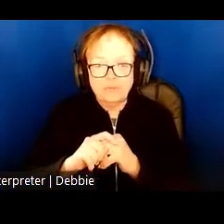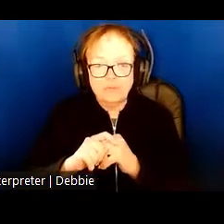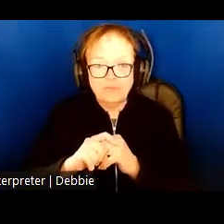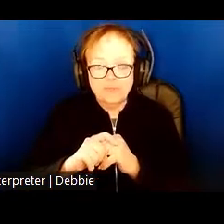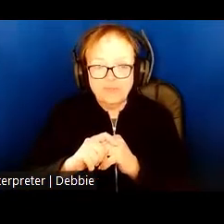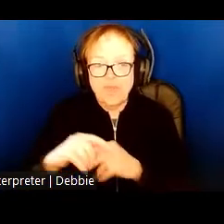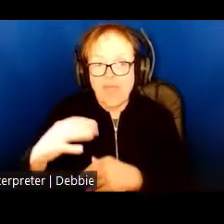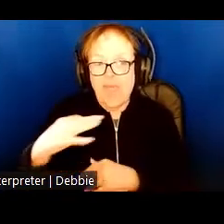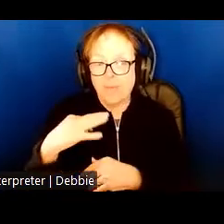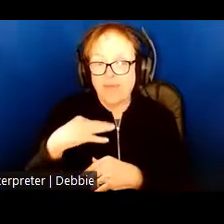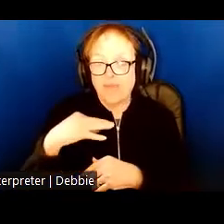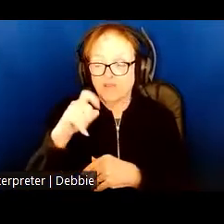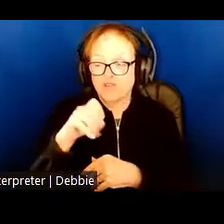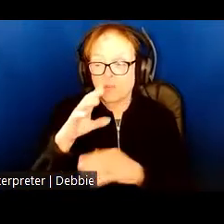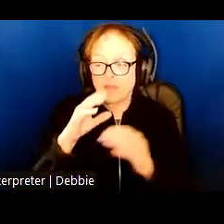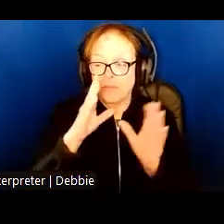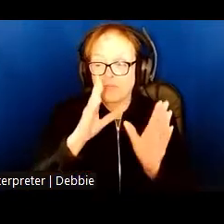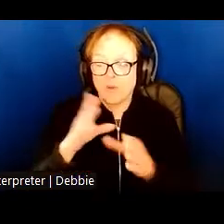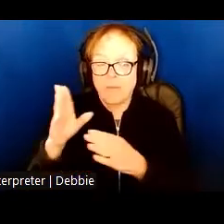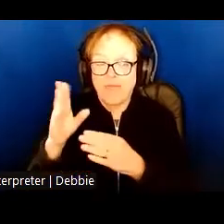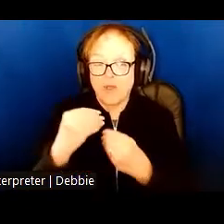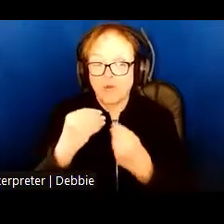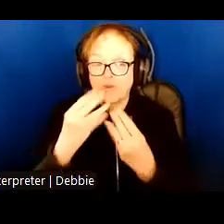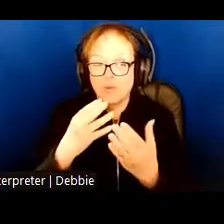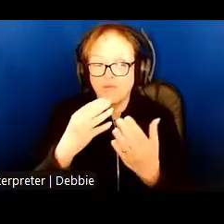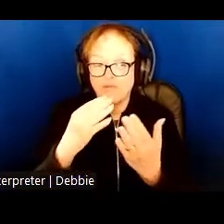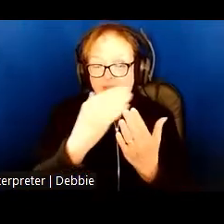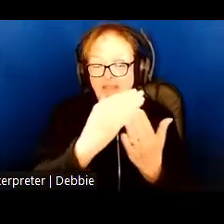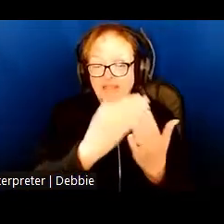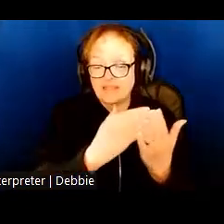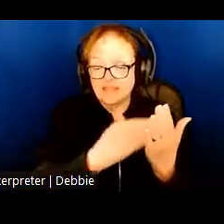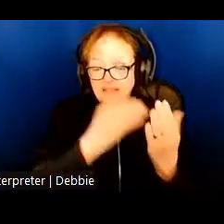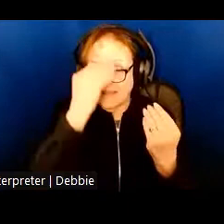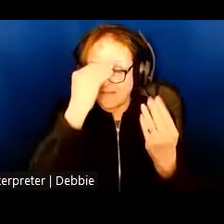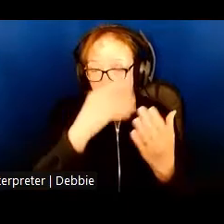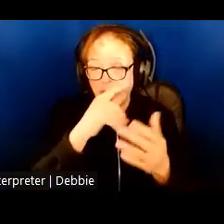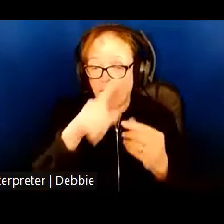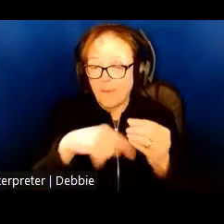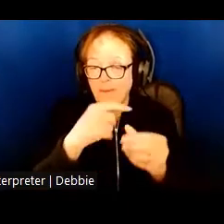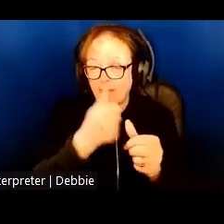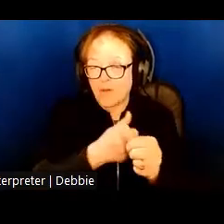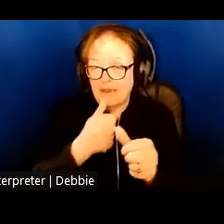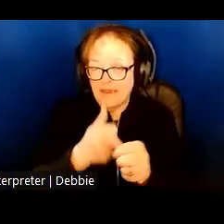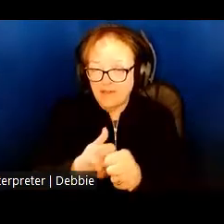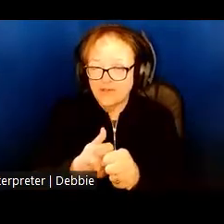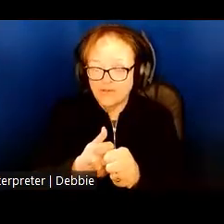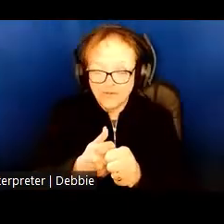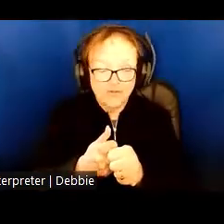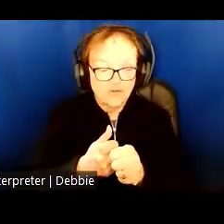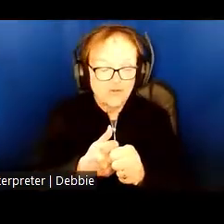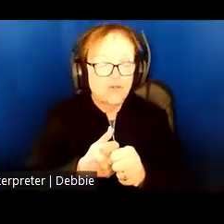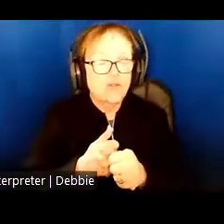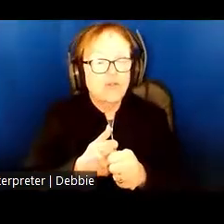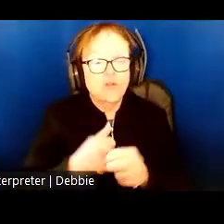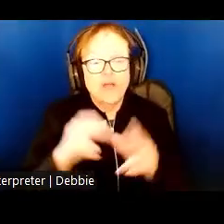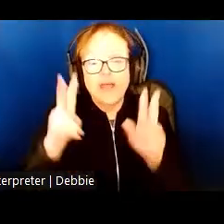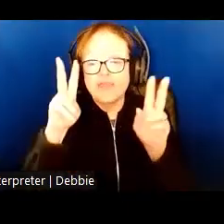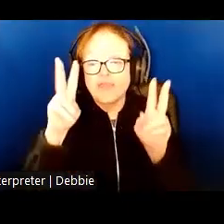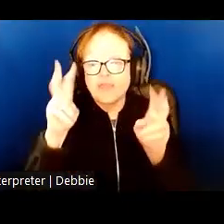Applicants should be prepared to supply the following information about each work sample in the online application: Title of the work.